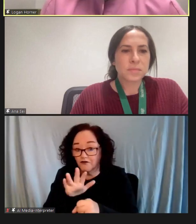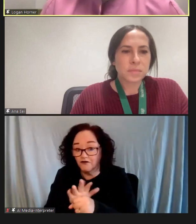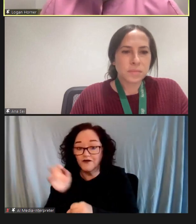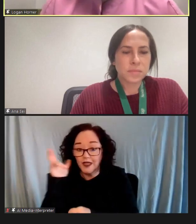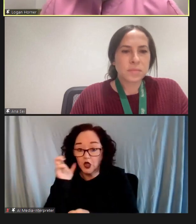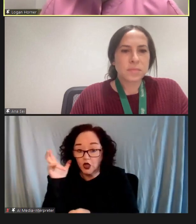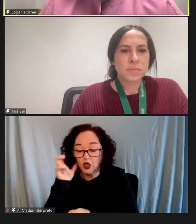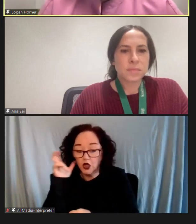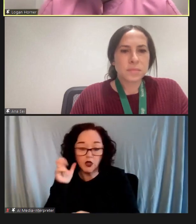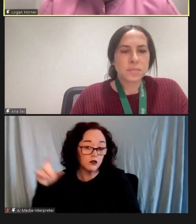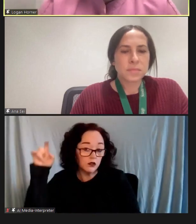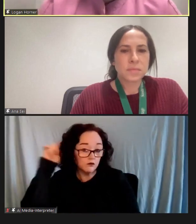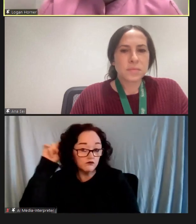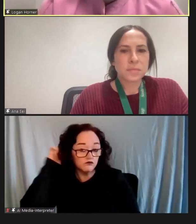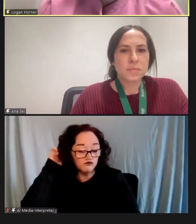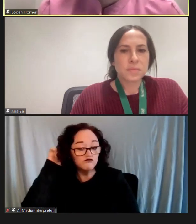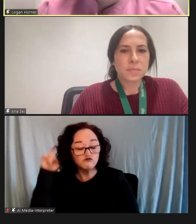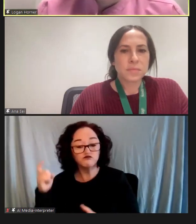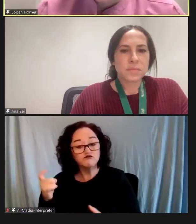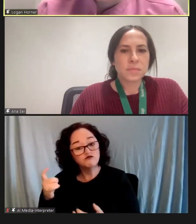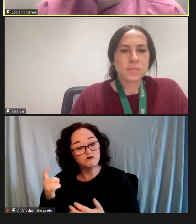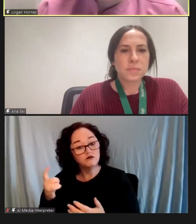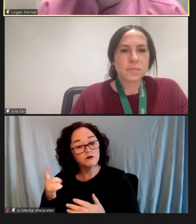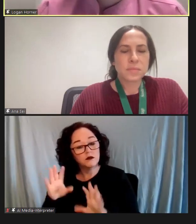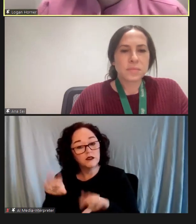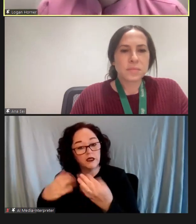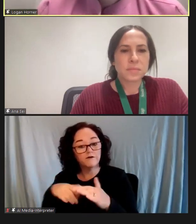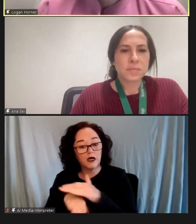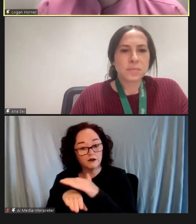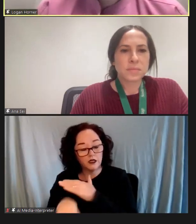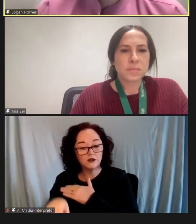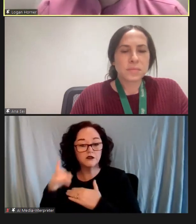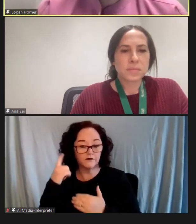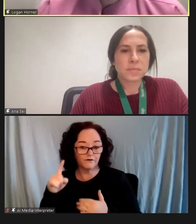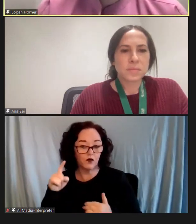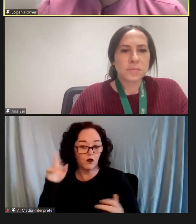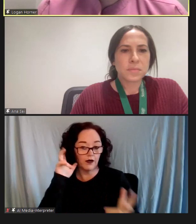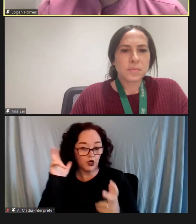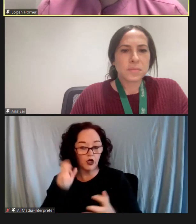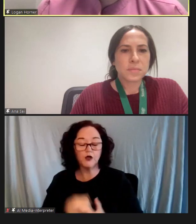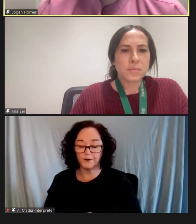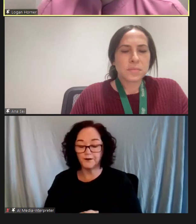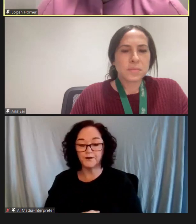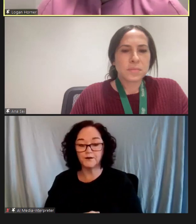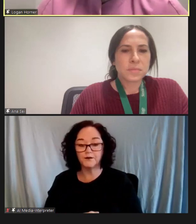help us get them the access that they